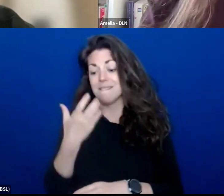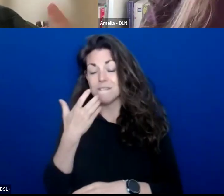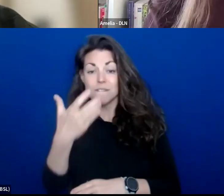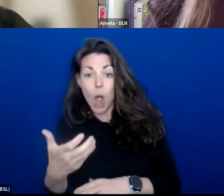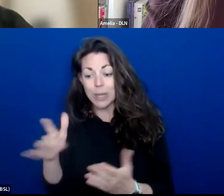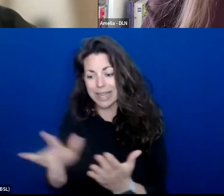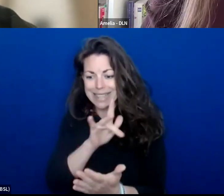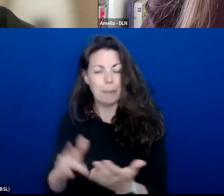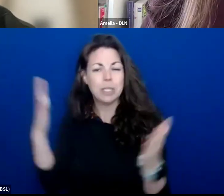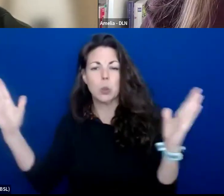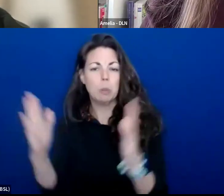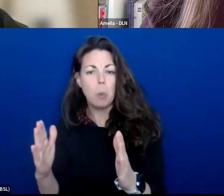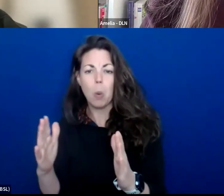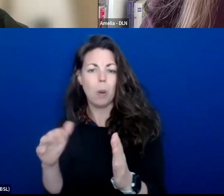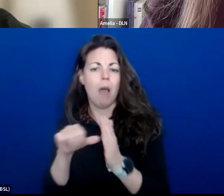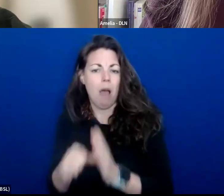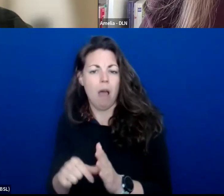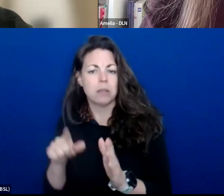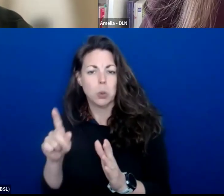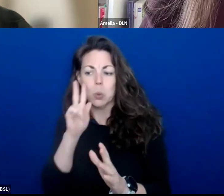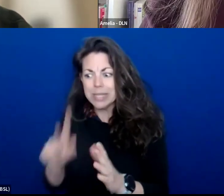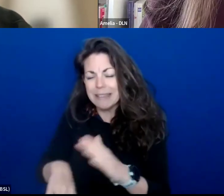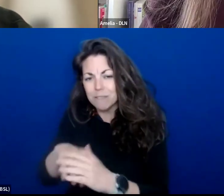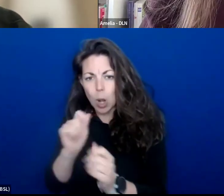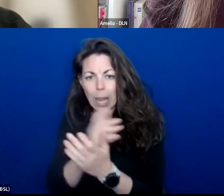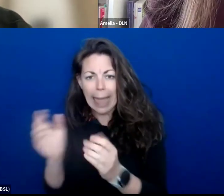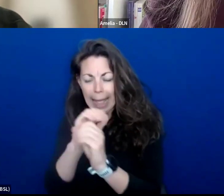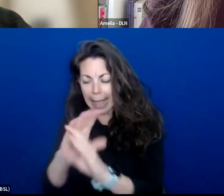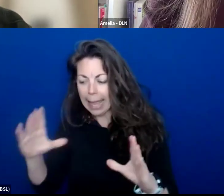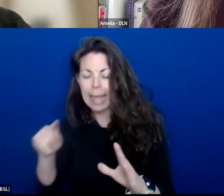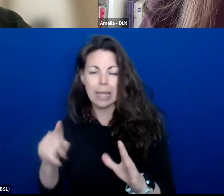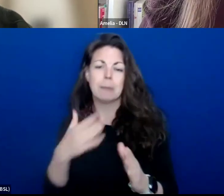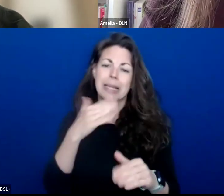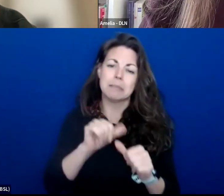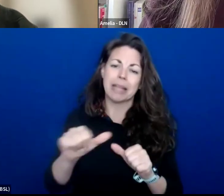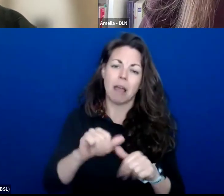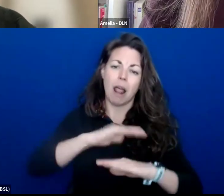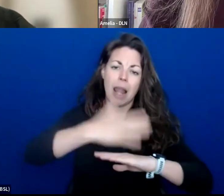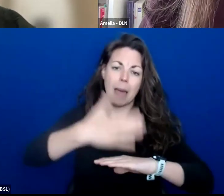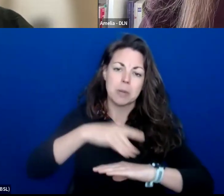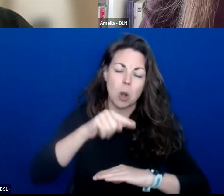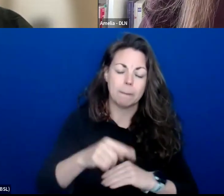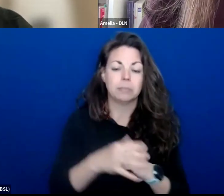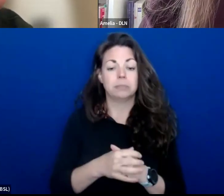even if we spotlight them for you. We've also set up this meeting to be in gallery mode. Again,